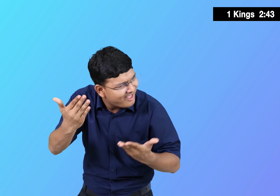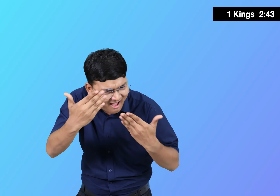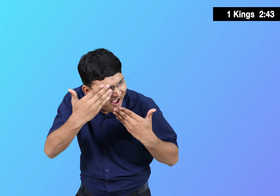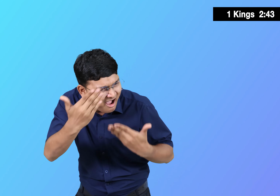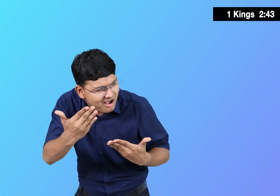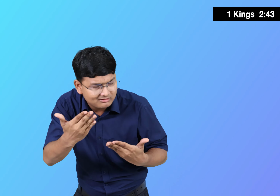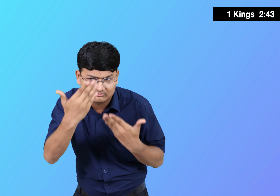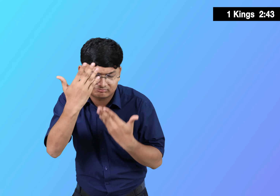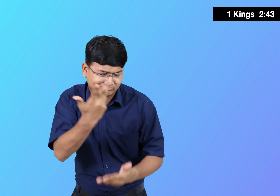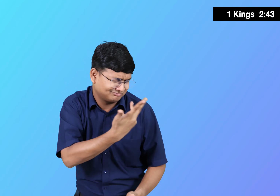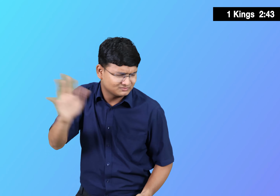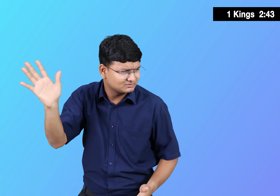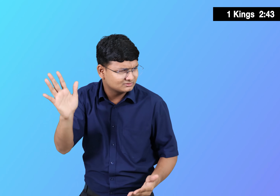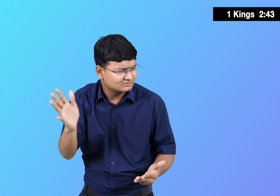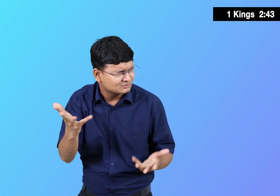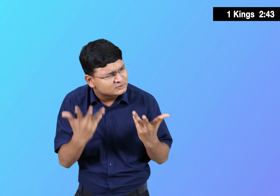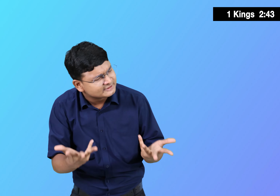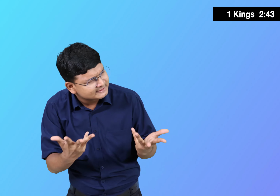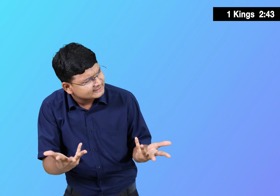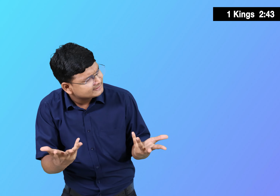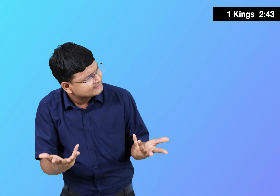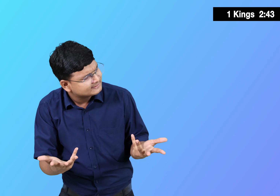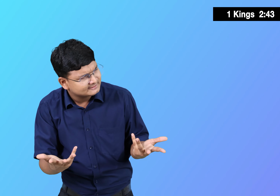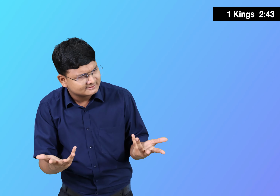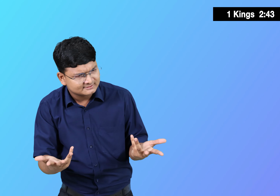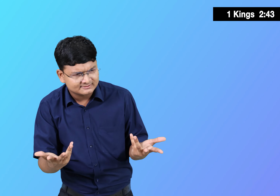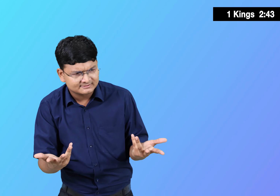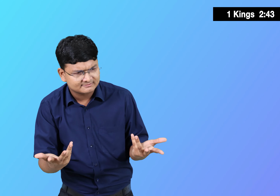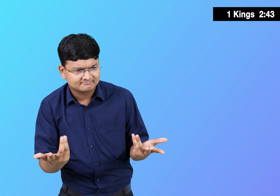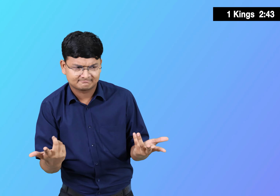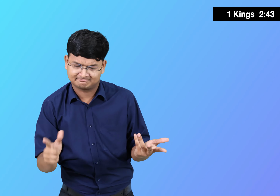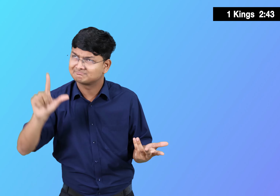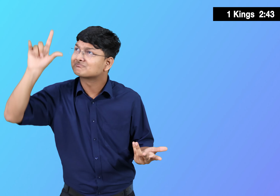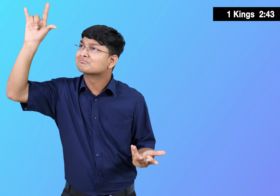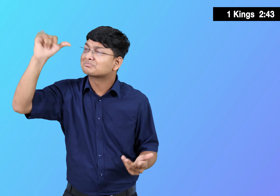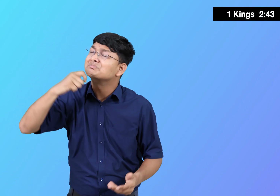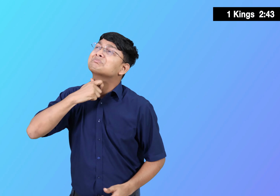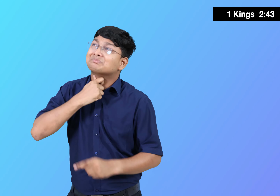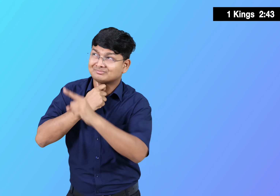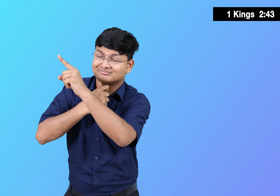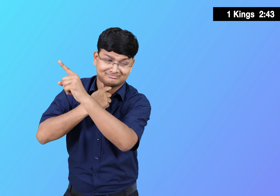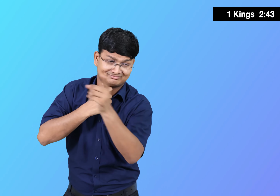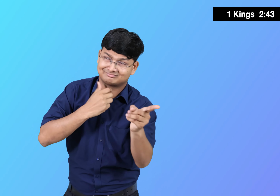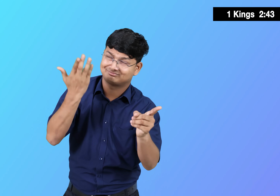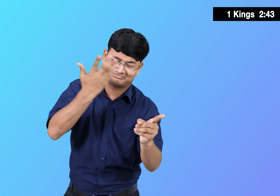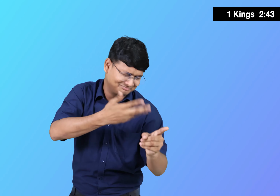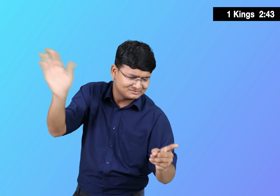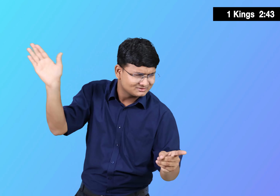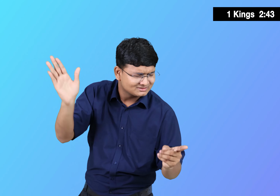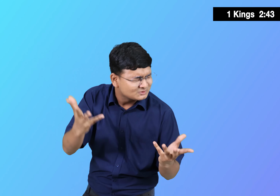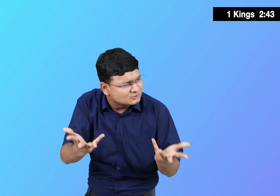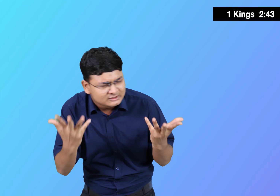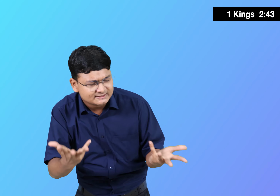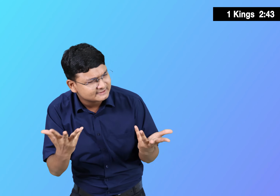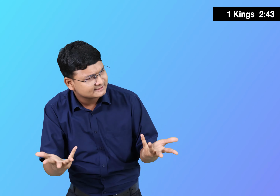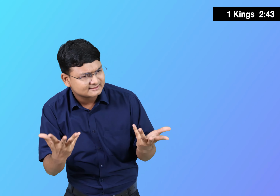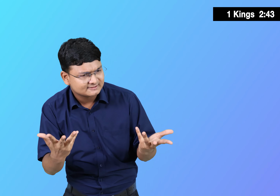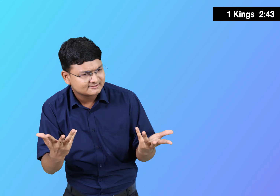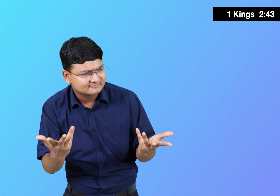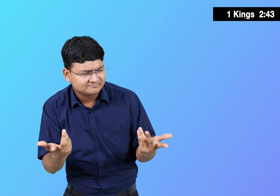So why didn’t you obey me? Why did you break your promise to the LORD?